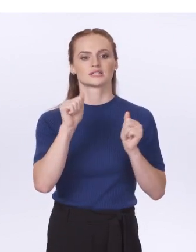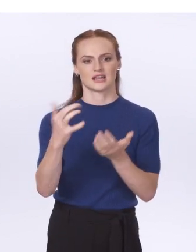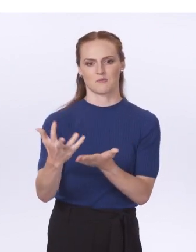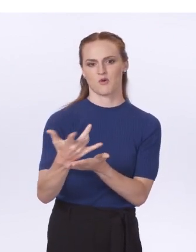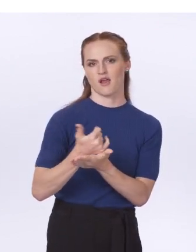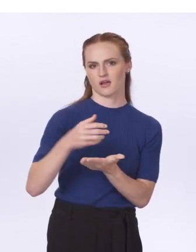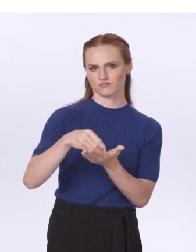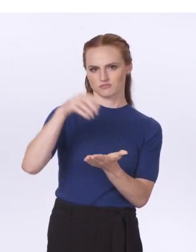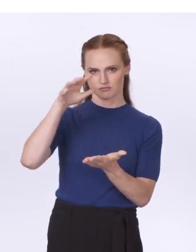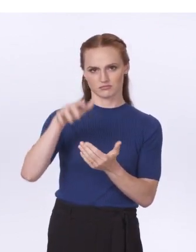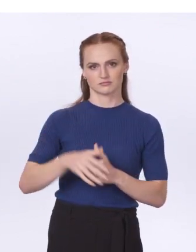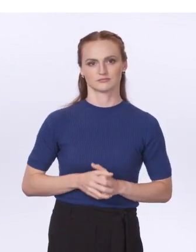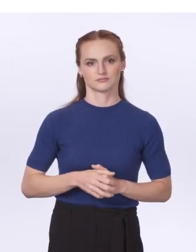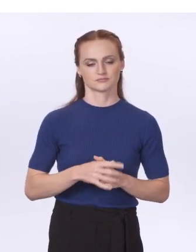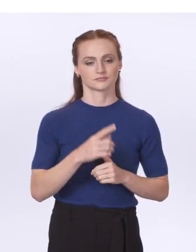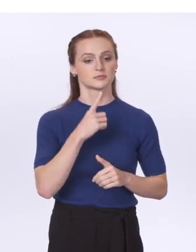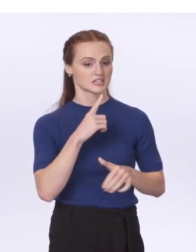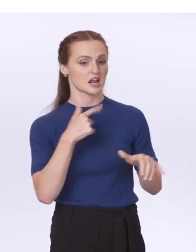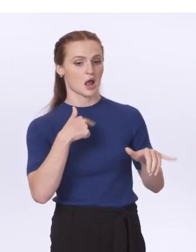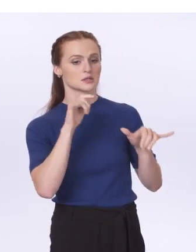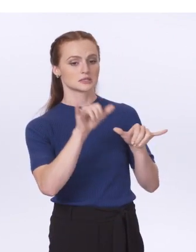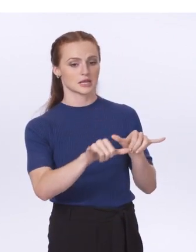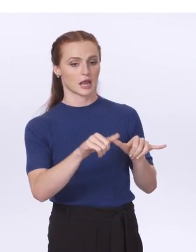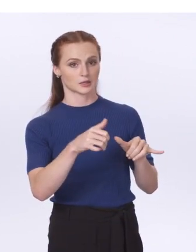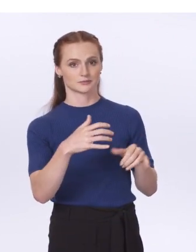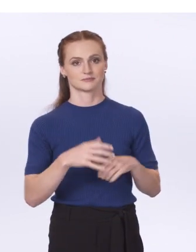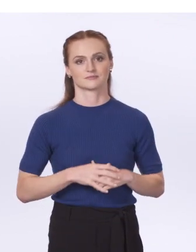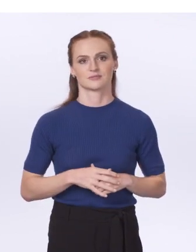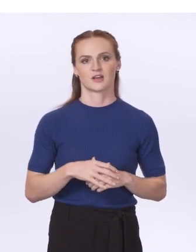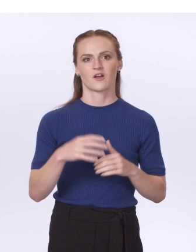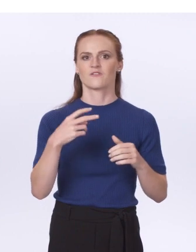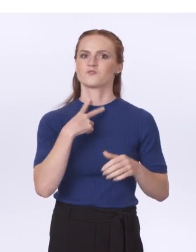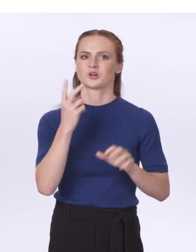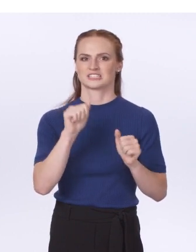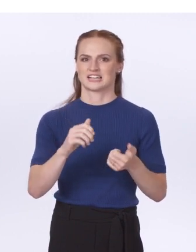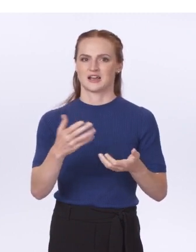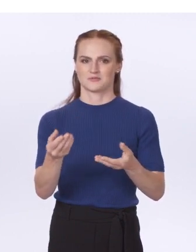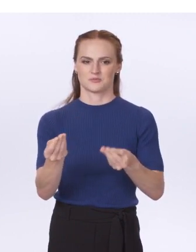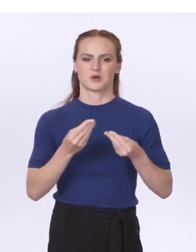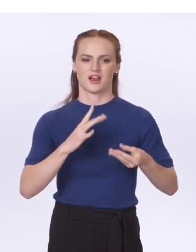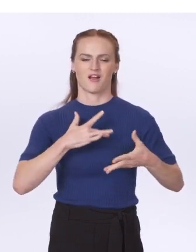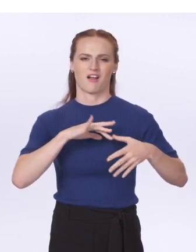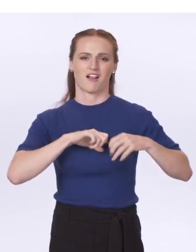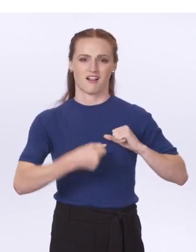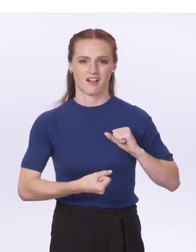You win. - Or it can bring heartache. Hit me again. - Busted. - No.